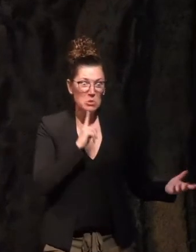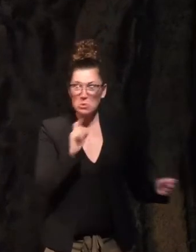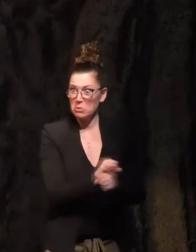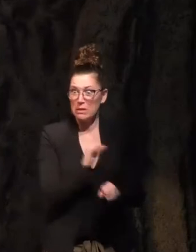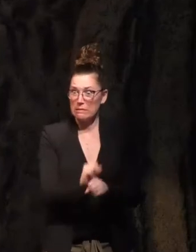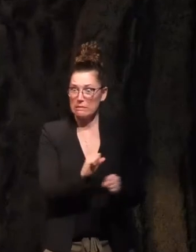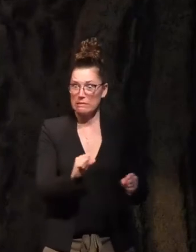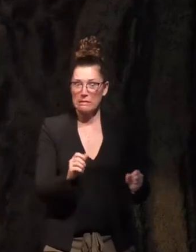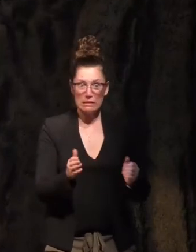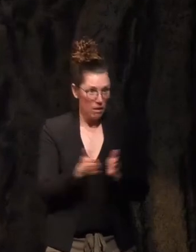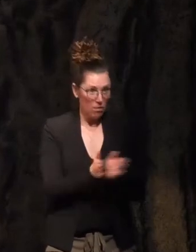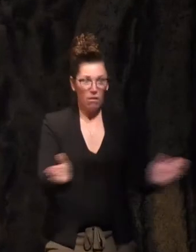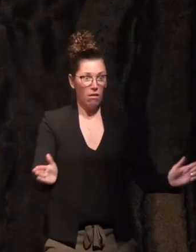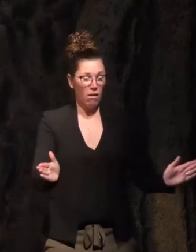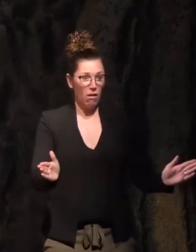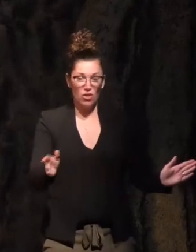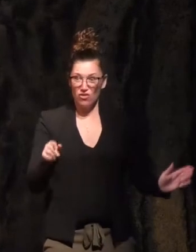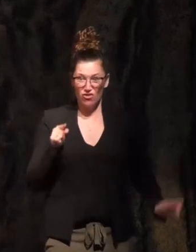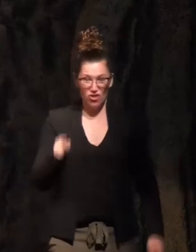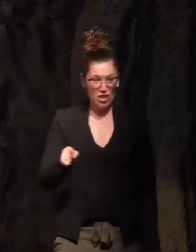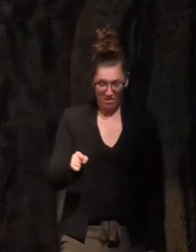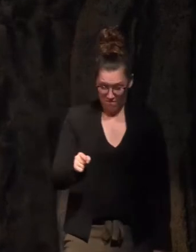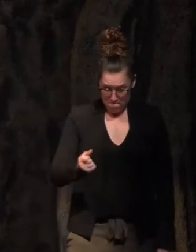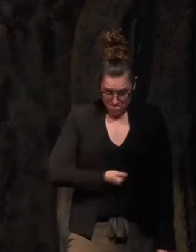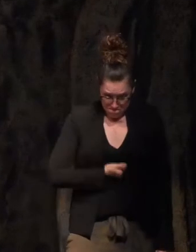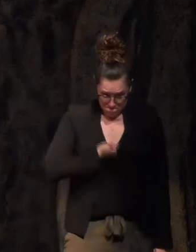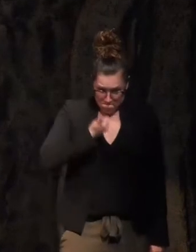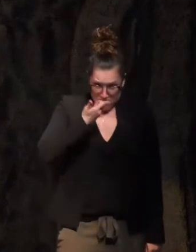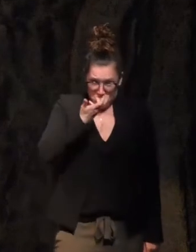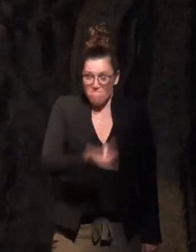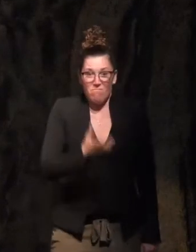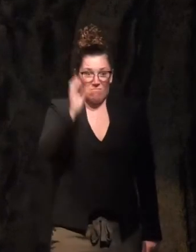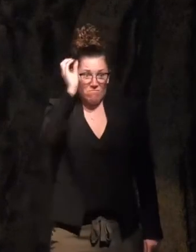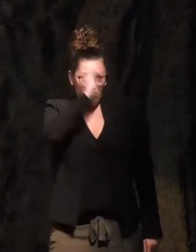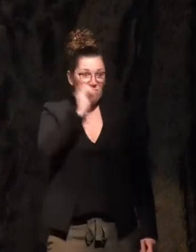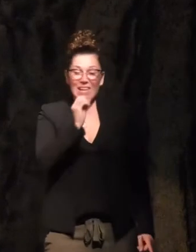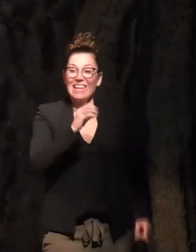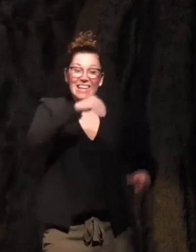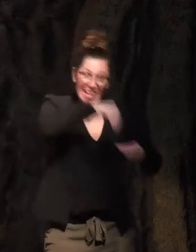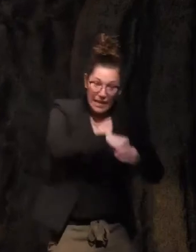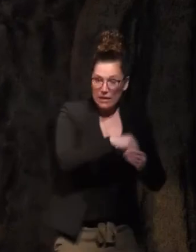In the presence of Arts Club leadership, I was emotional and moved.